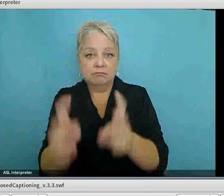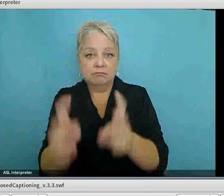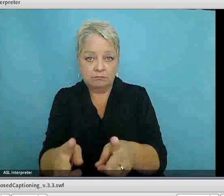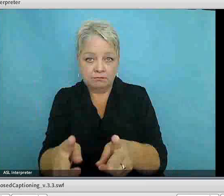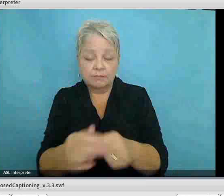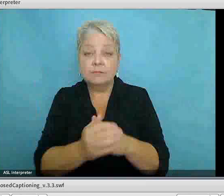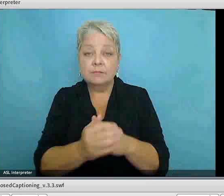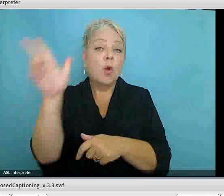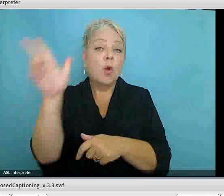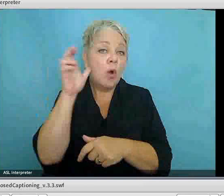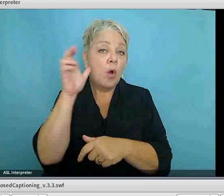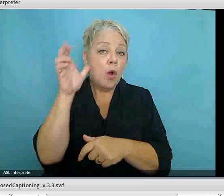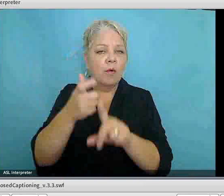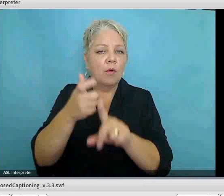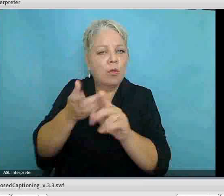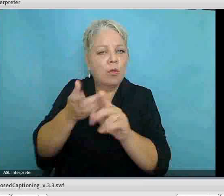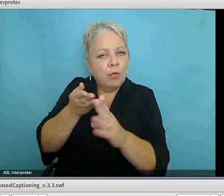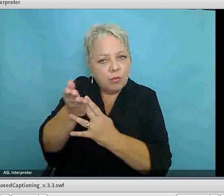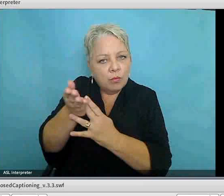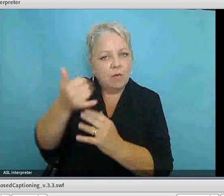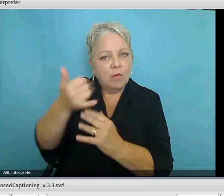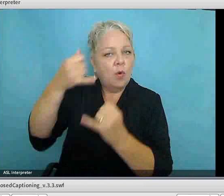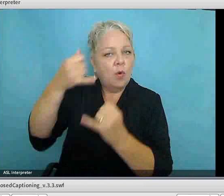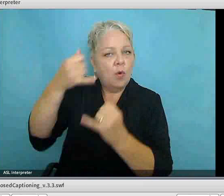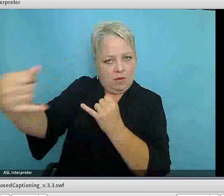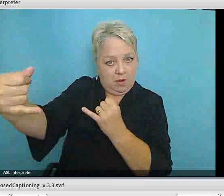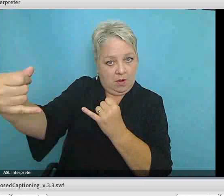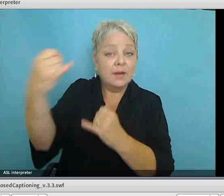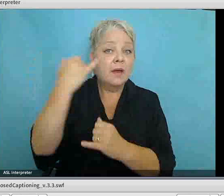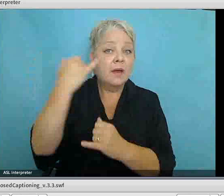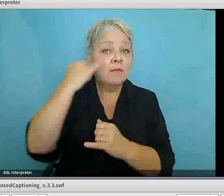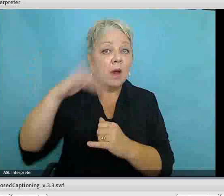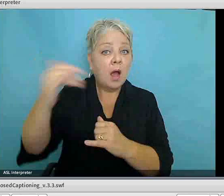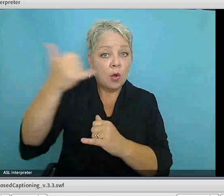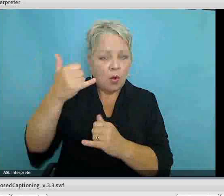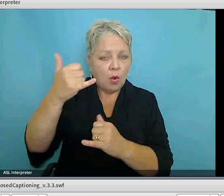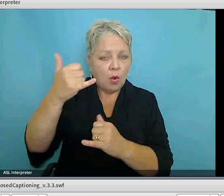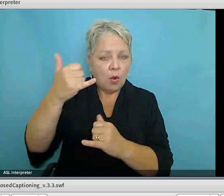If you haven't done so already, please call 617-410-9095 to join in.